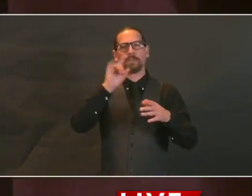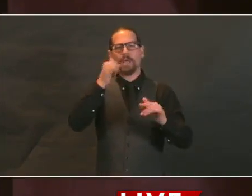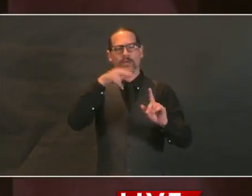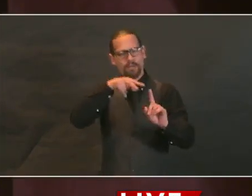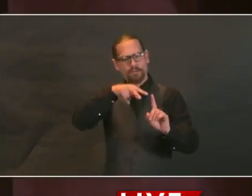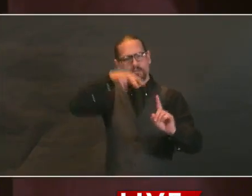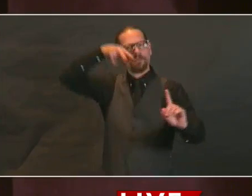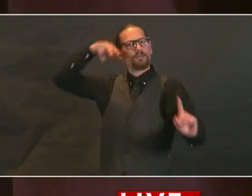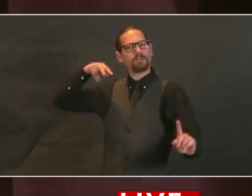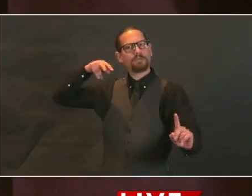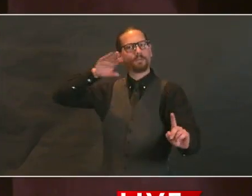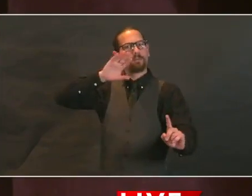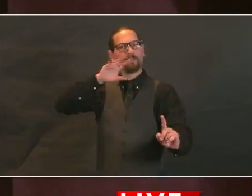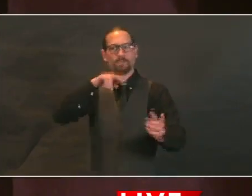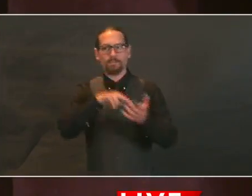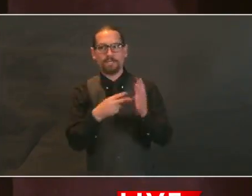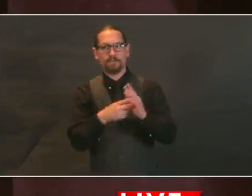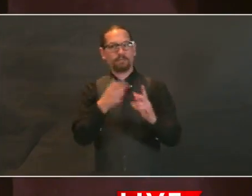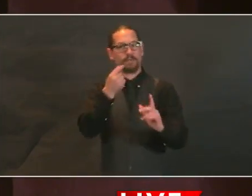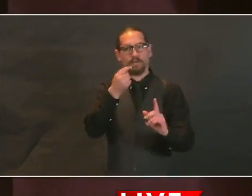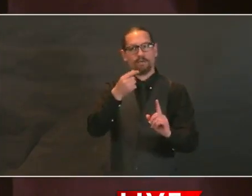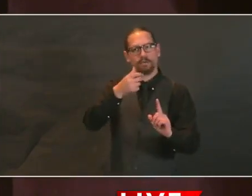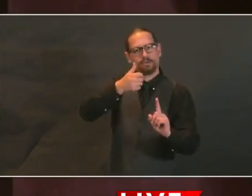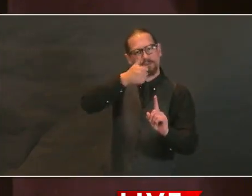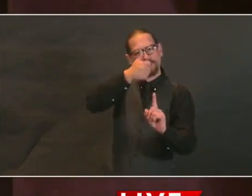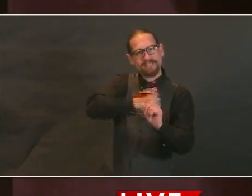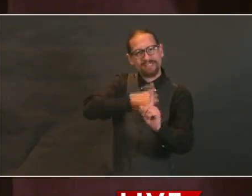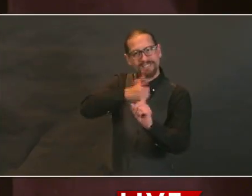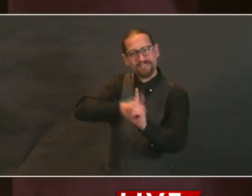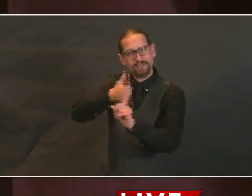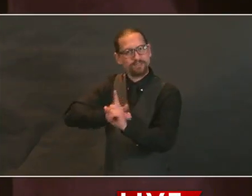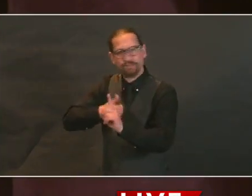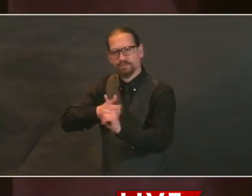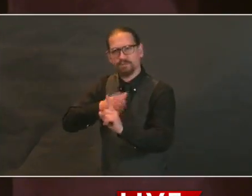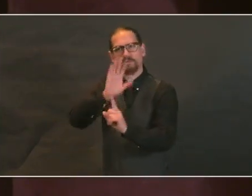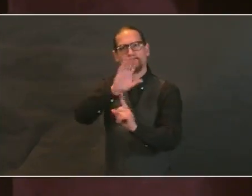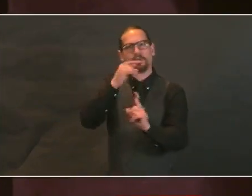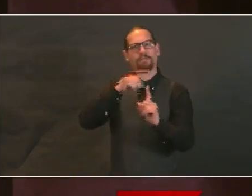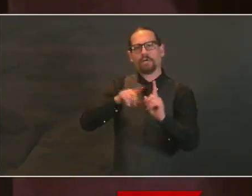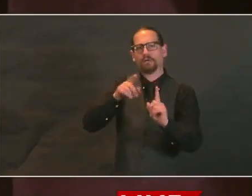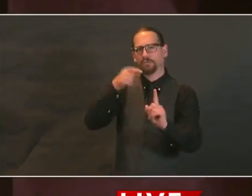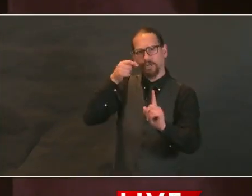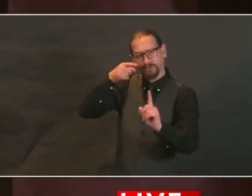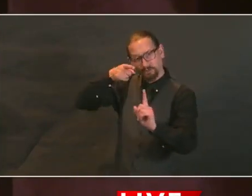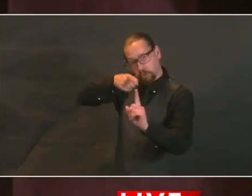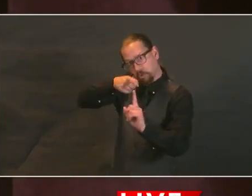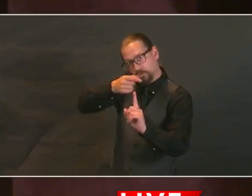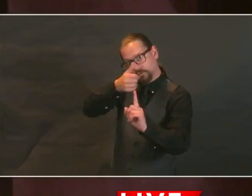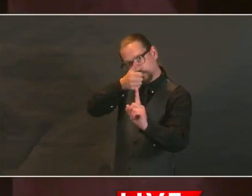LEVEL THAT CONCEPT IS NOT APPLICABLE TO YOU AT THE INDIVIDUAL LEVEL. IF YOU ARE